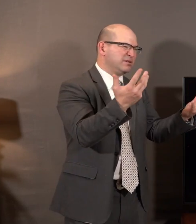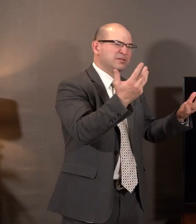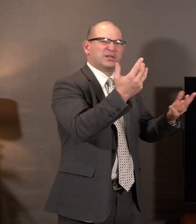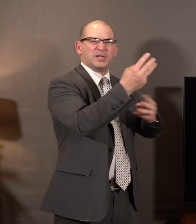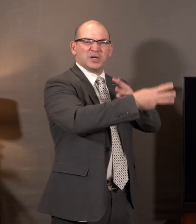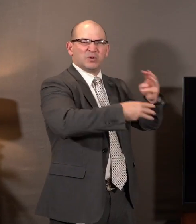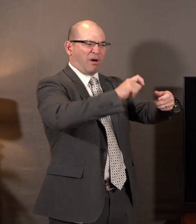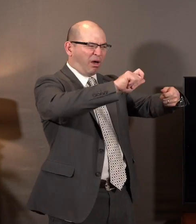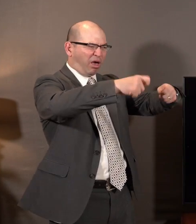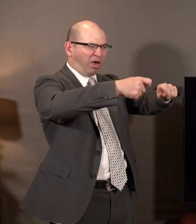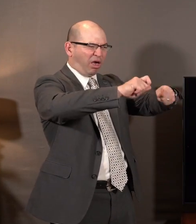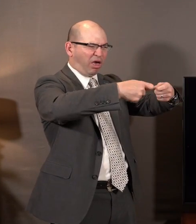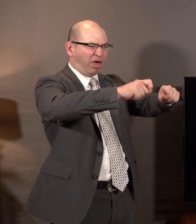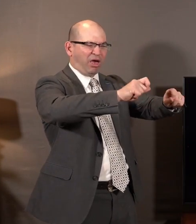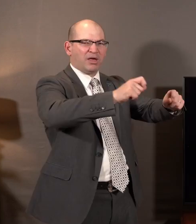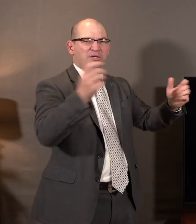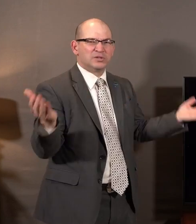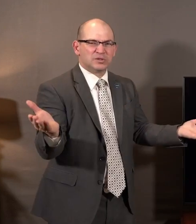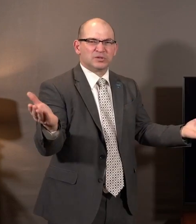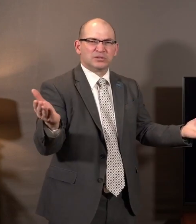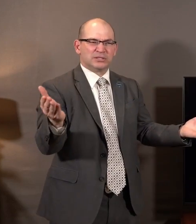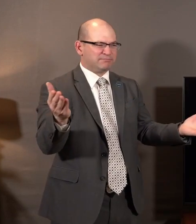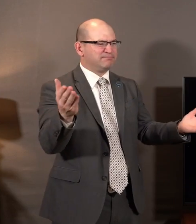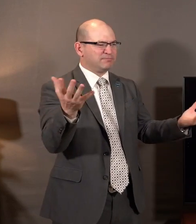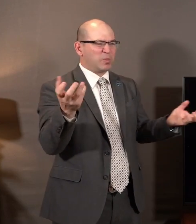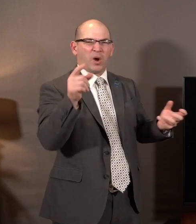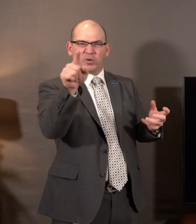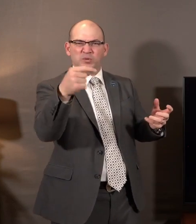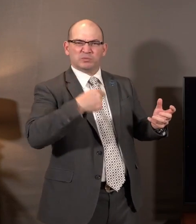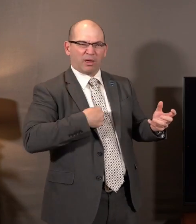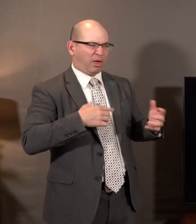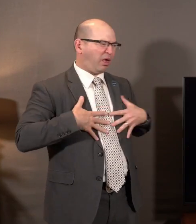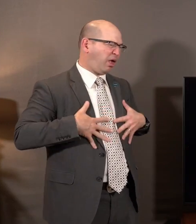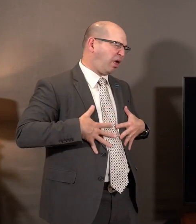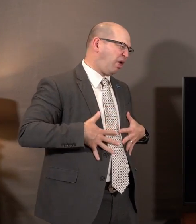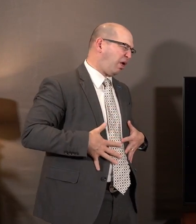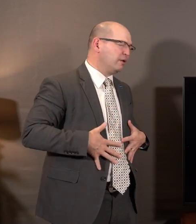just simply discouraging people and so I want to encourage you today in this way